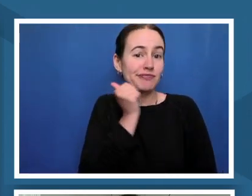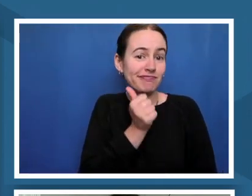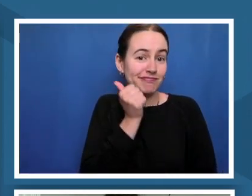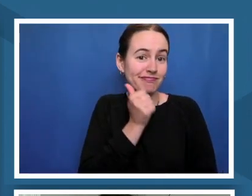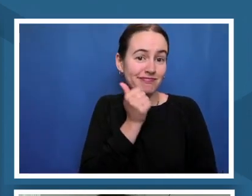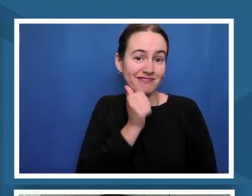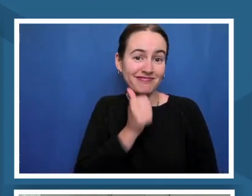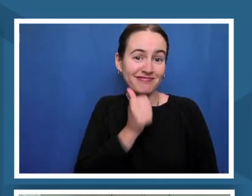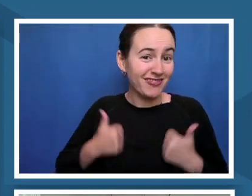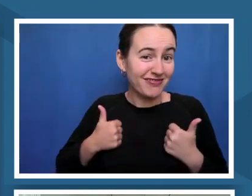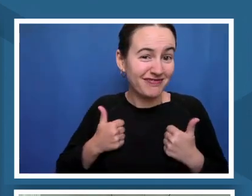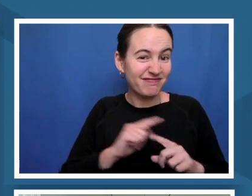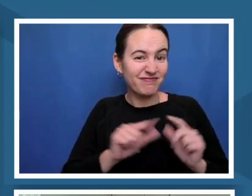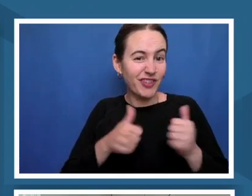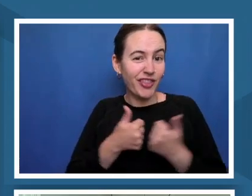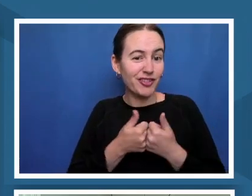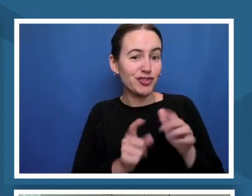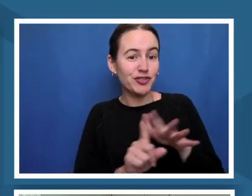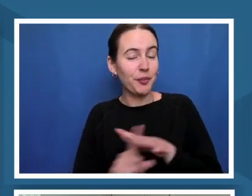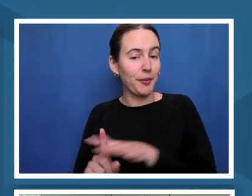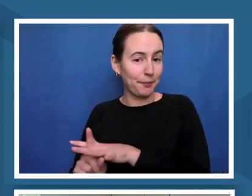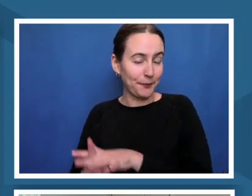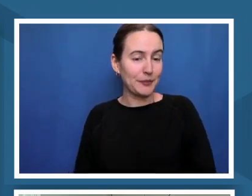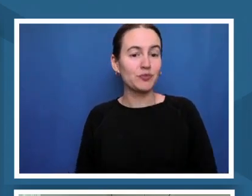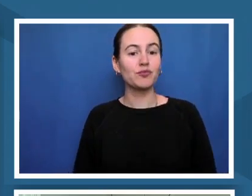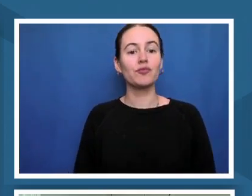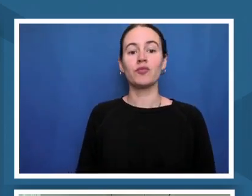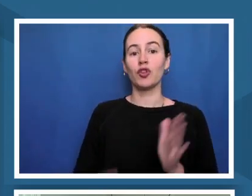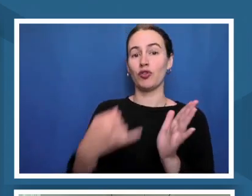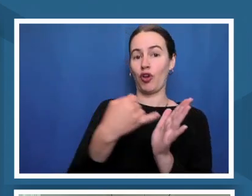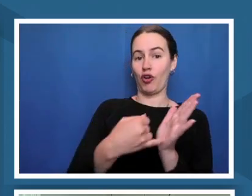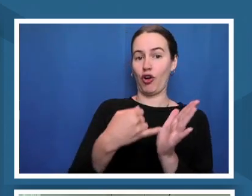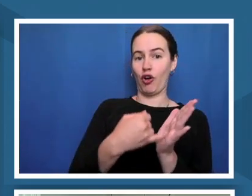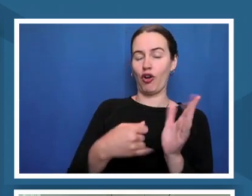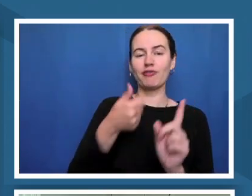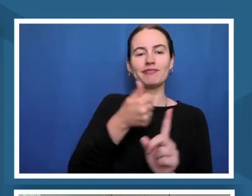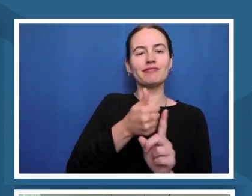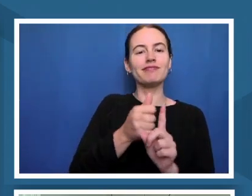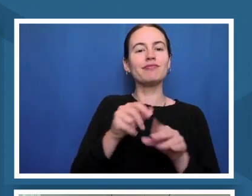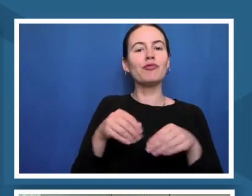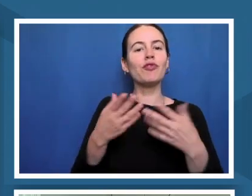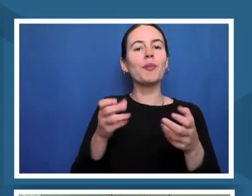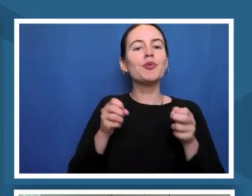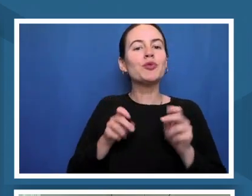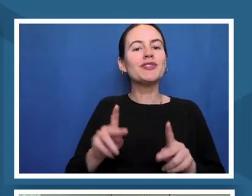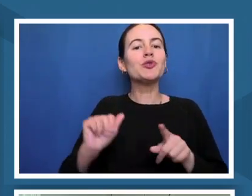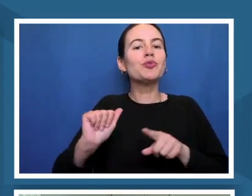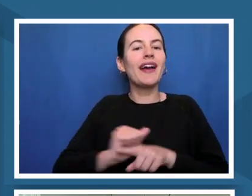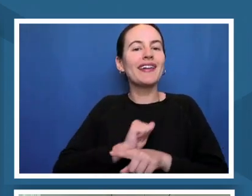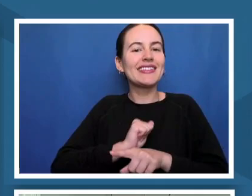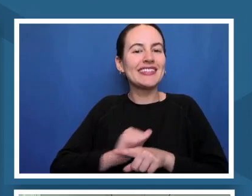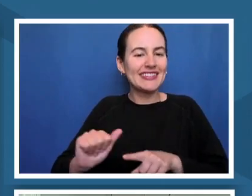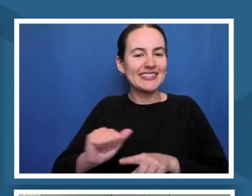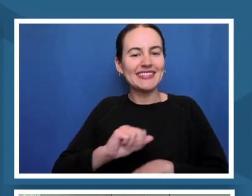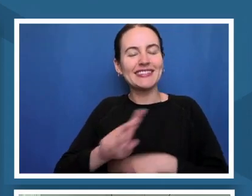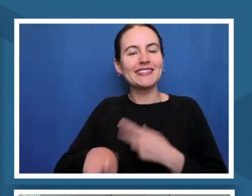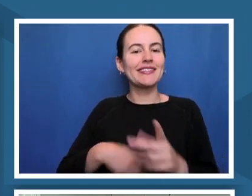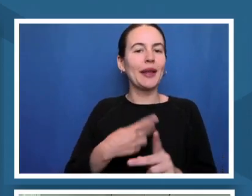deposit here is that artwork gives us an opportunity to practice the kind of